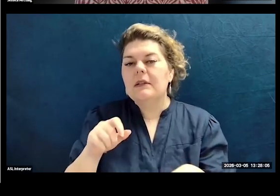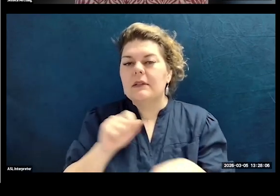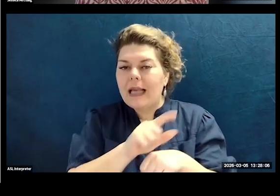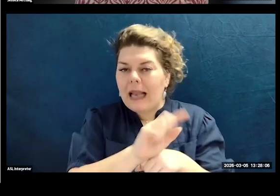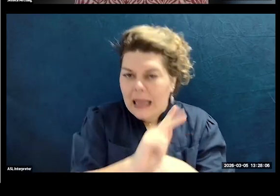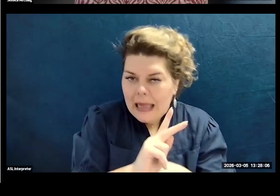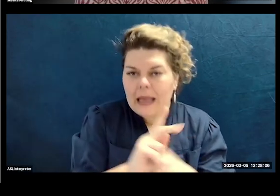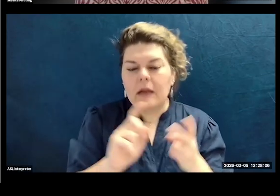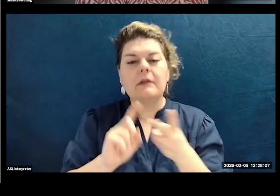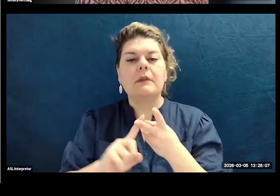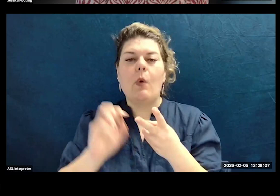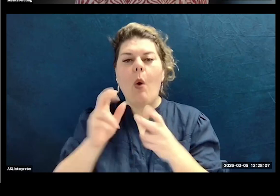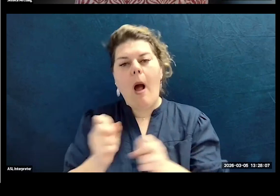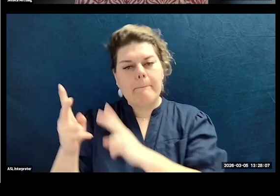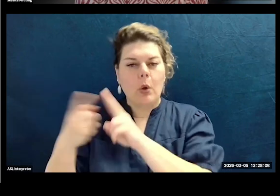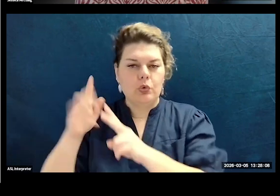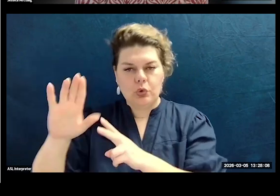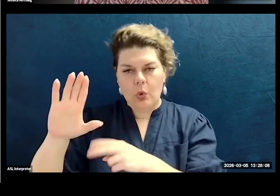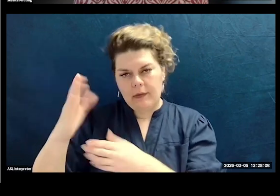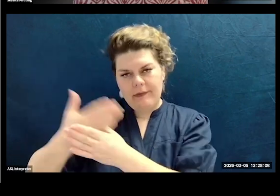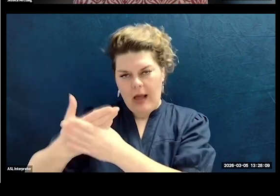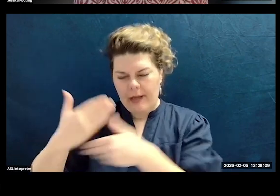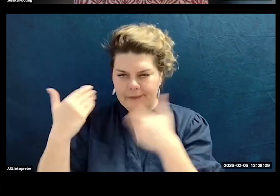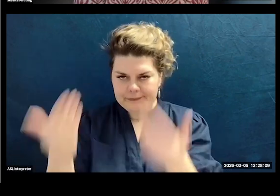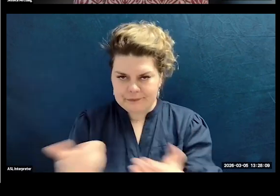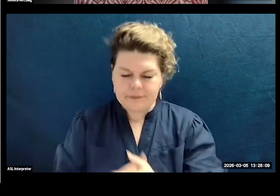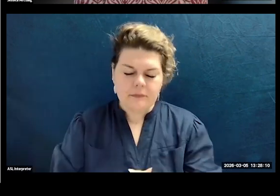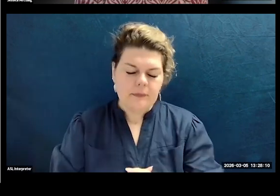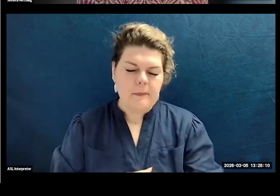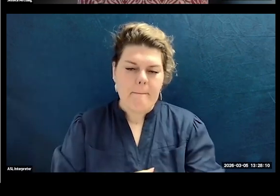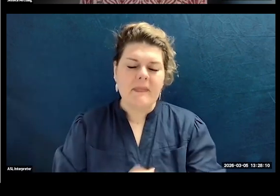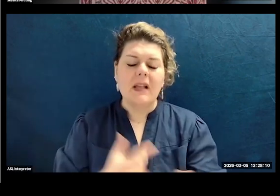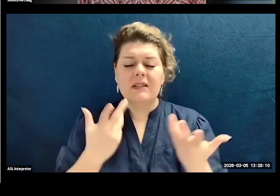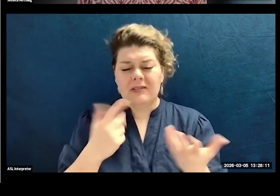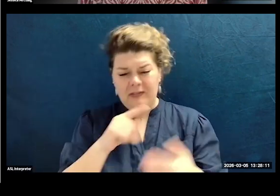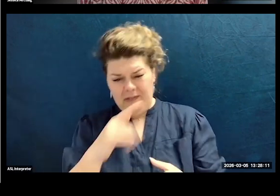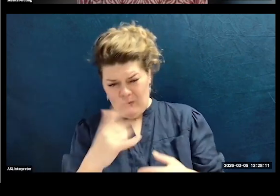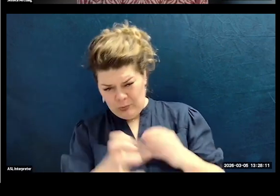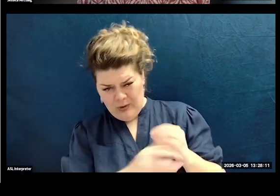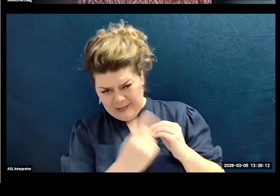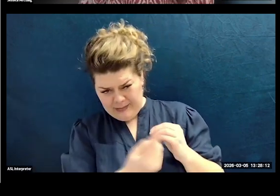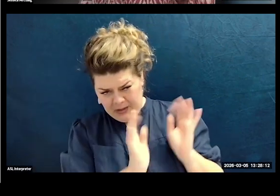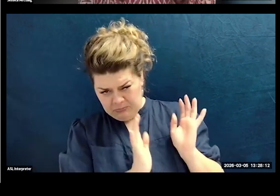to the most accessible versions and options as well. Phil, I don't know if you would add anything else to that.